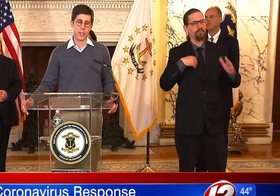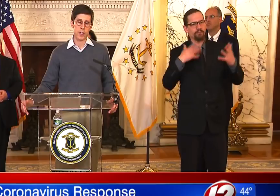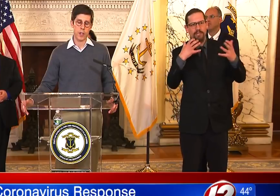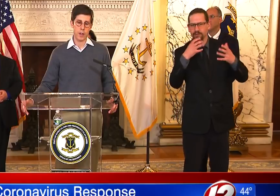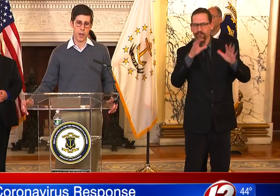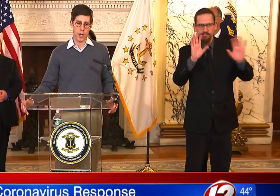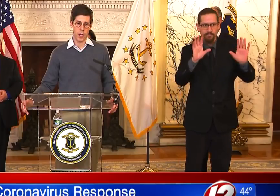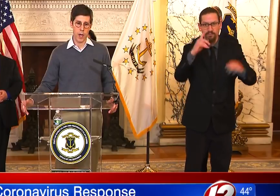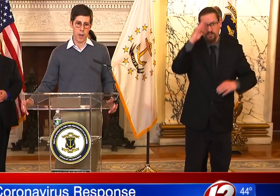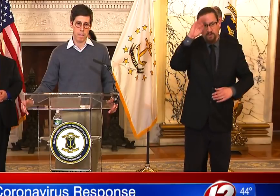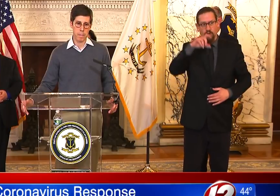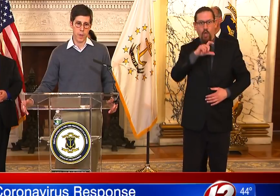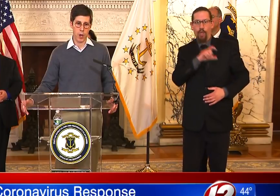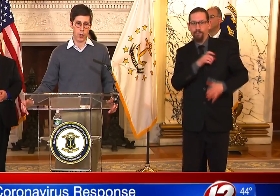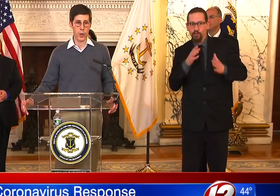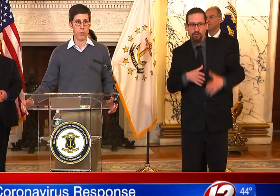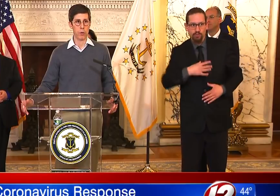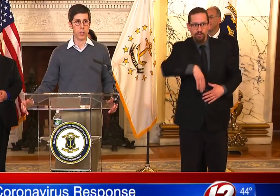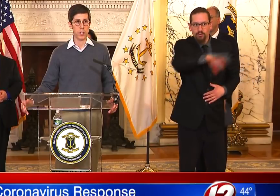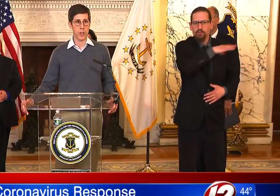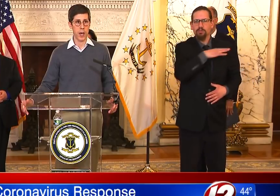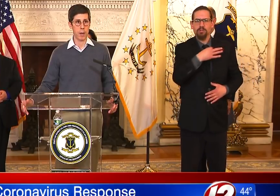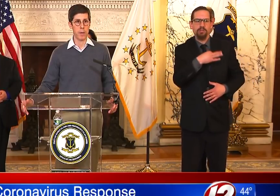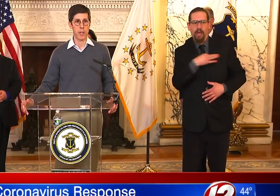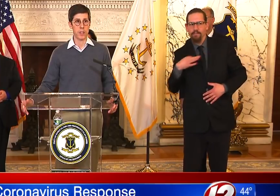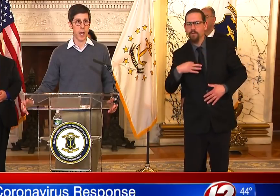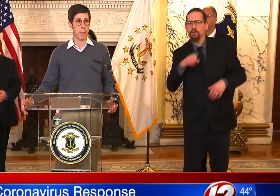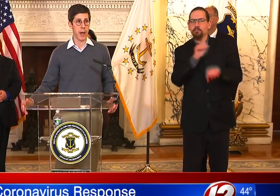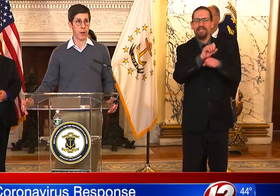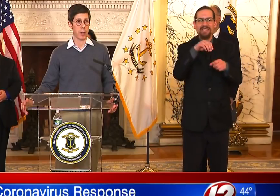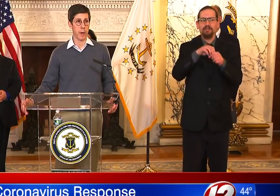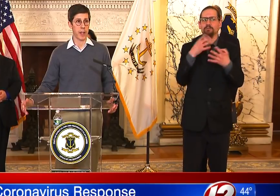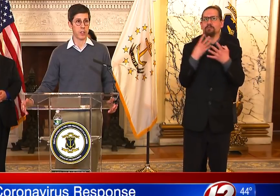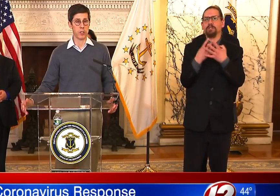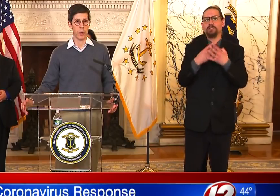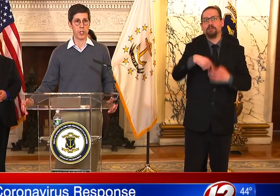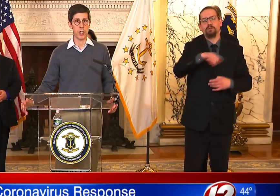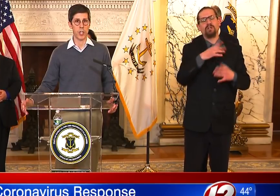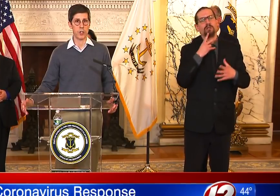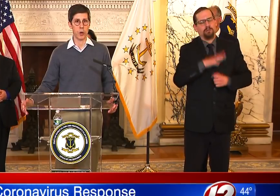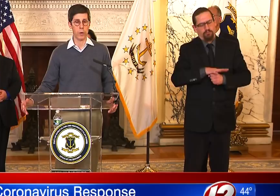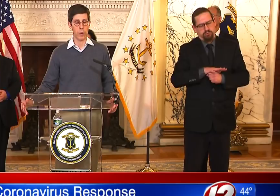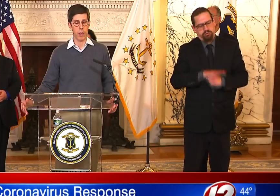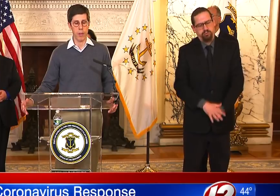CORRECTIONAL OFFICER, AS A STAFF PERSON, IT IS ONE OF THE HARDEST JOBS IN RHODE ISLAND.